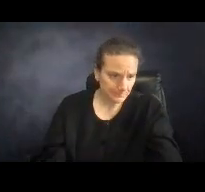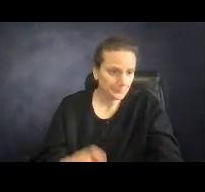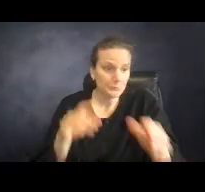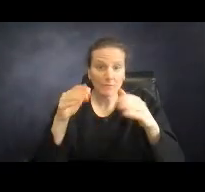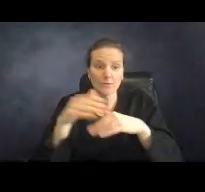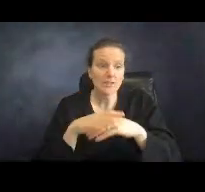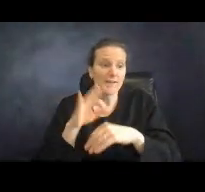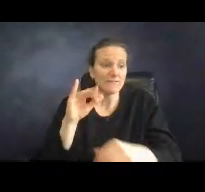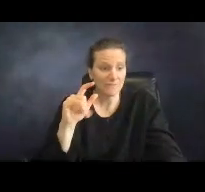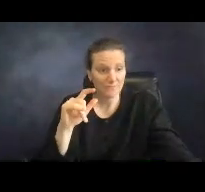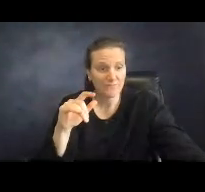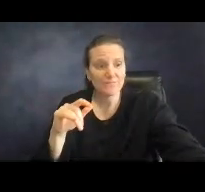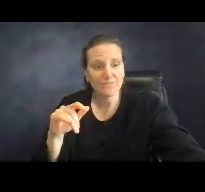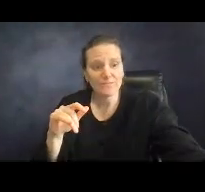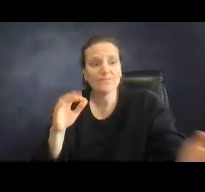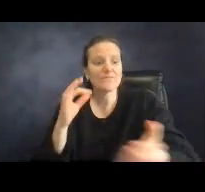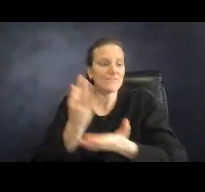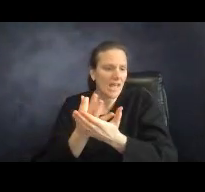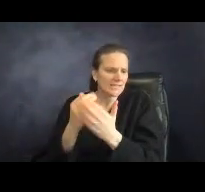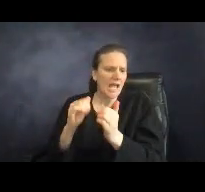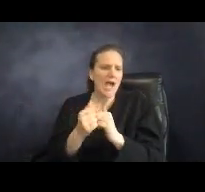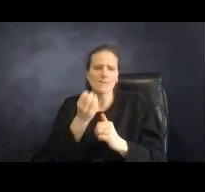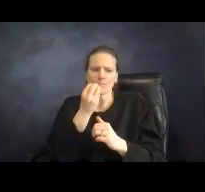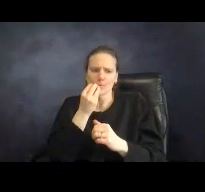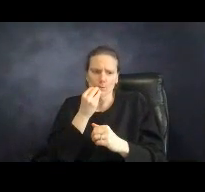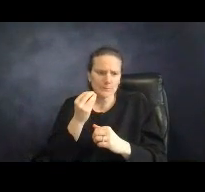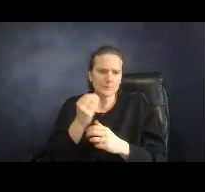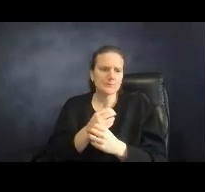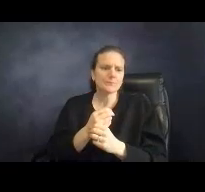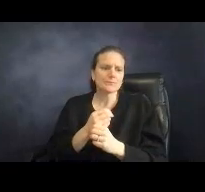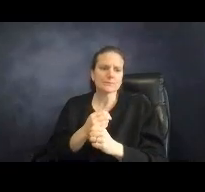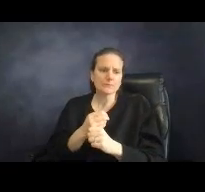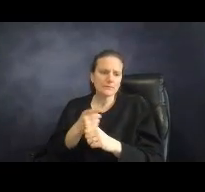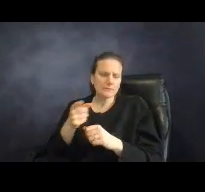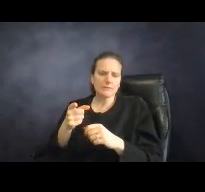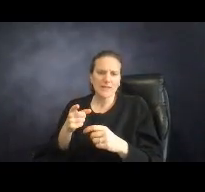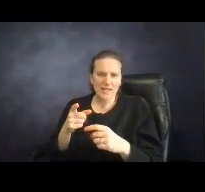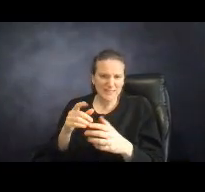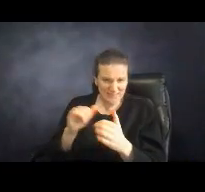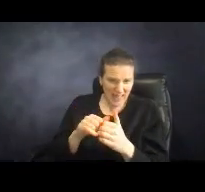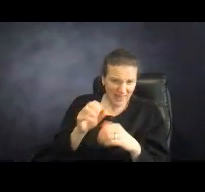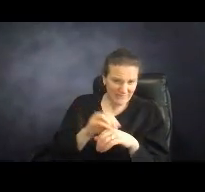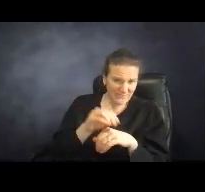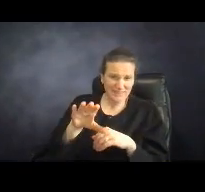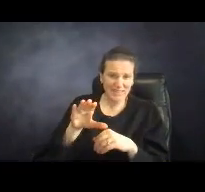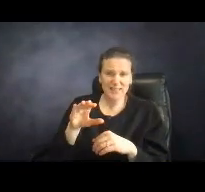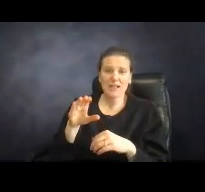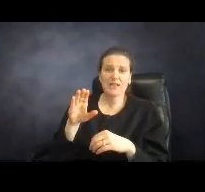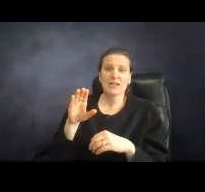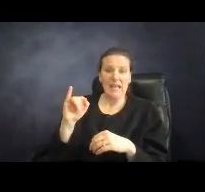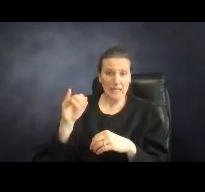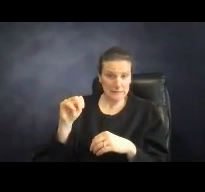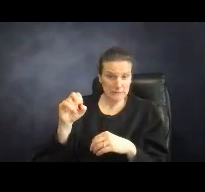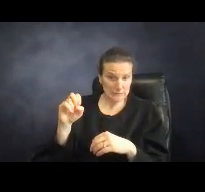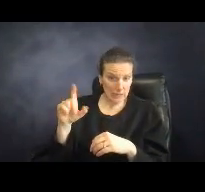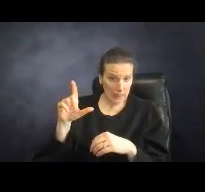how food behaves in the body. Is it affect, how is it affecting the, the biochemistry of glucose and, and insulin? Will it spike your blood sugar levels?